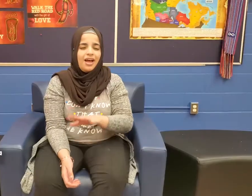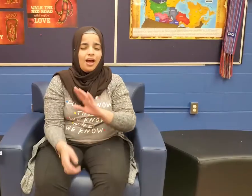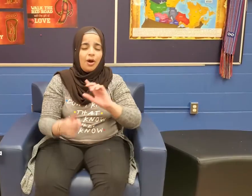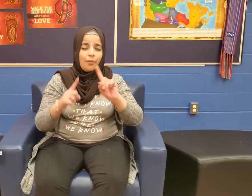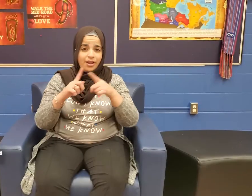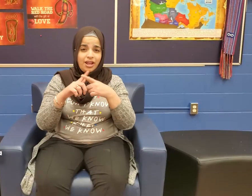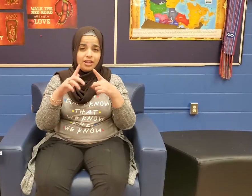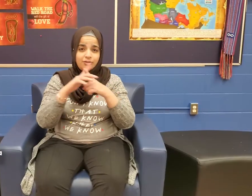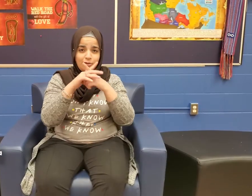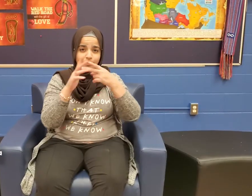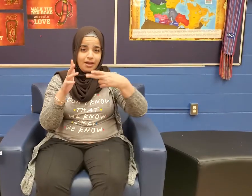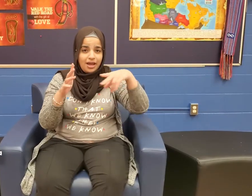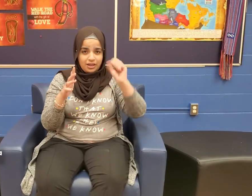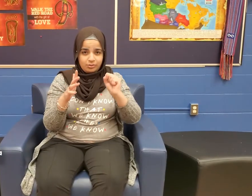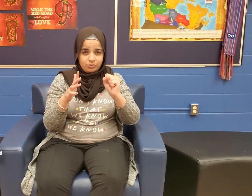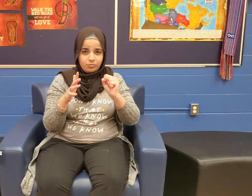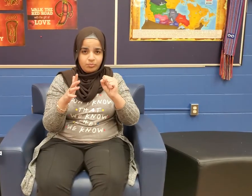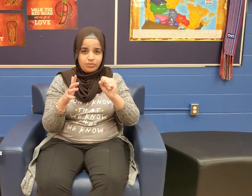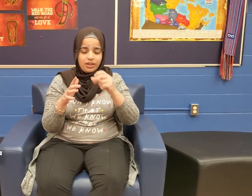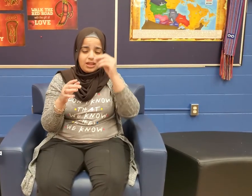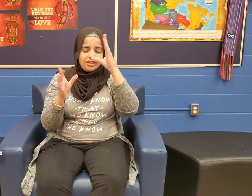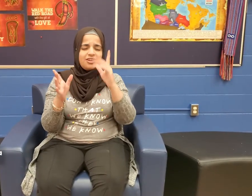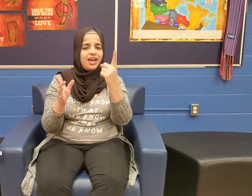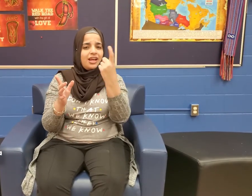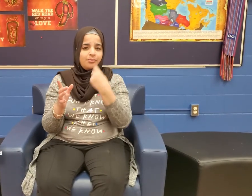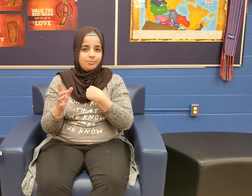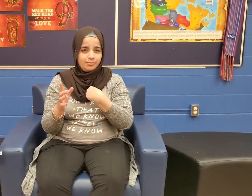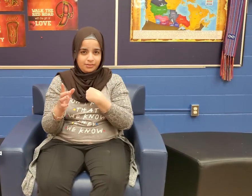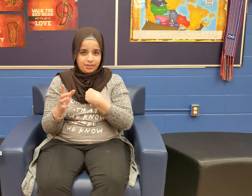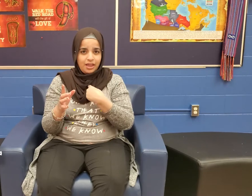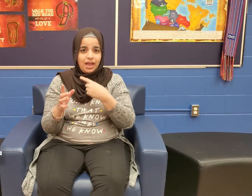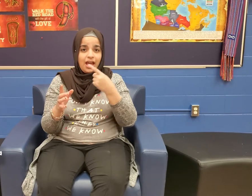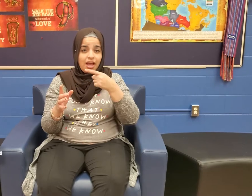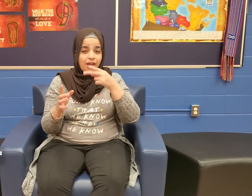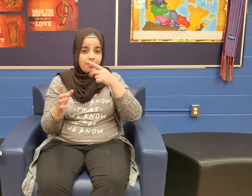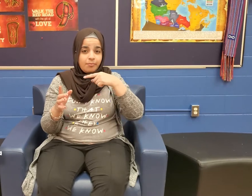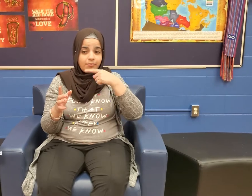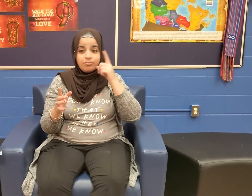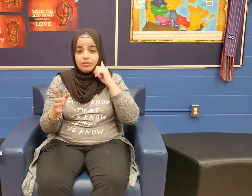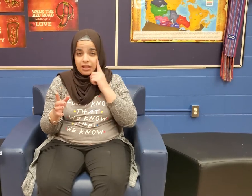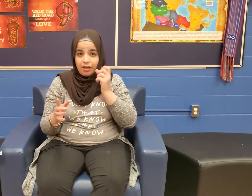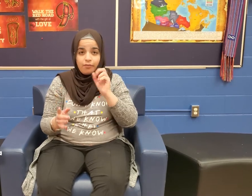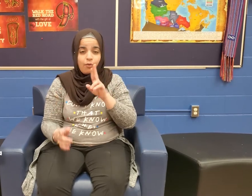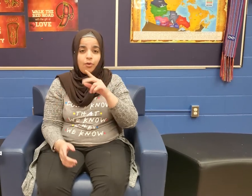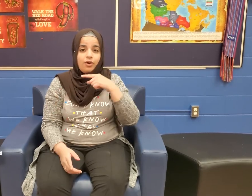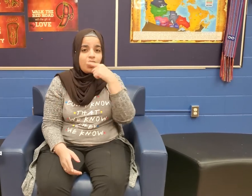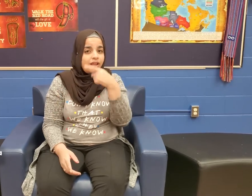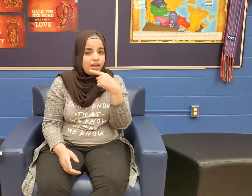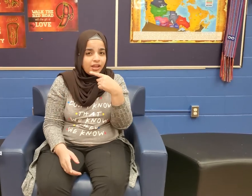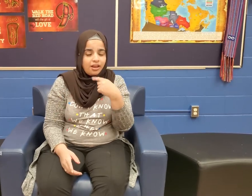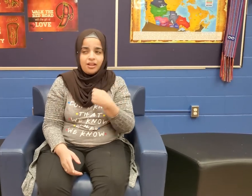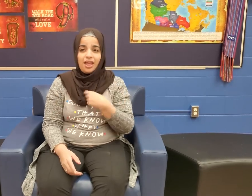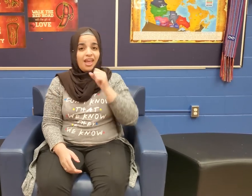When I showed up at high school, a teacher asked me if I was Deaf or hearing.